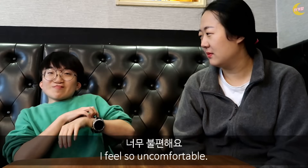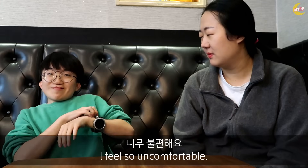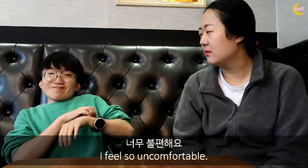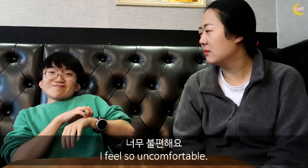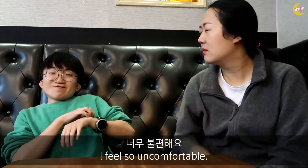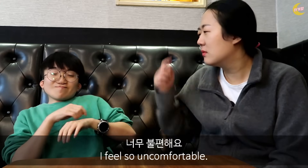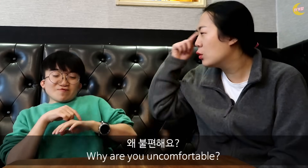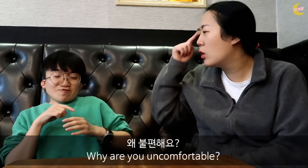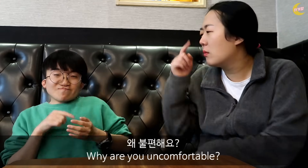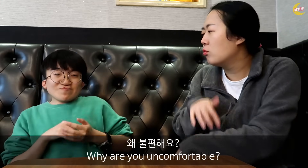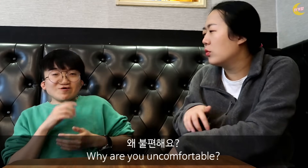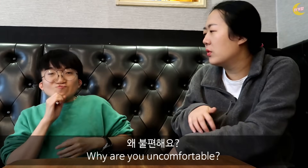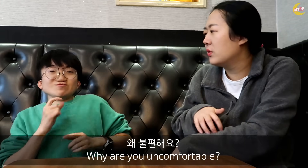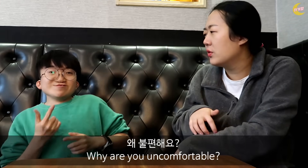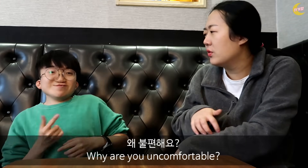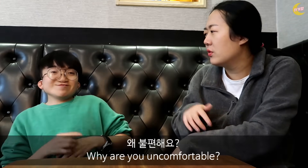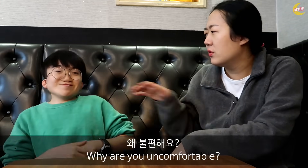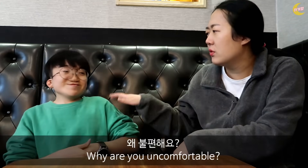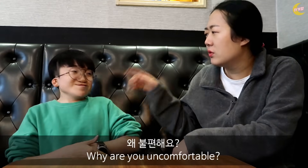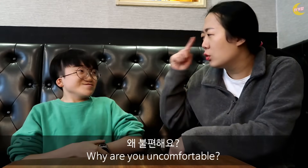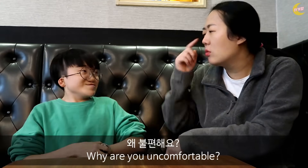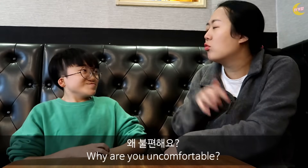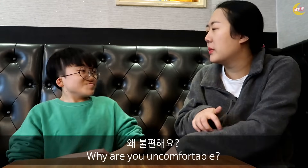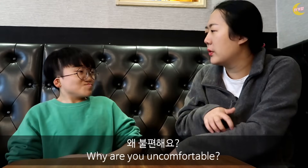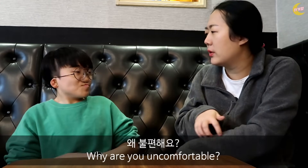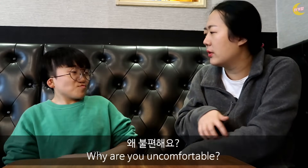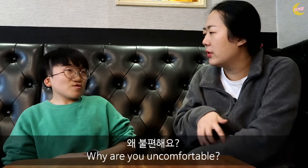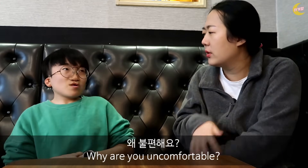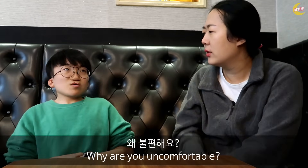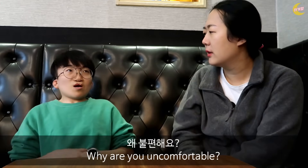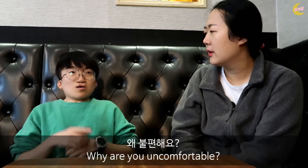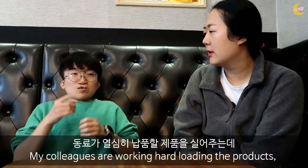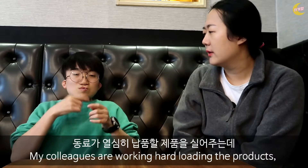Why are you uncomfortable?